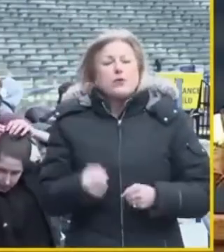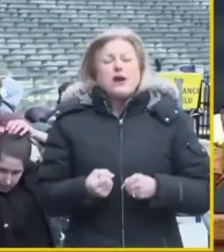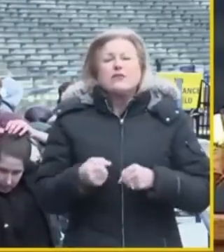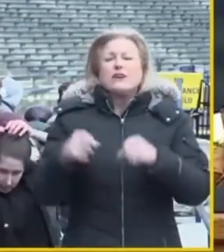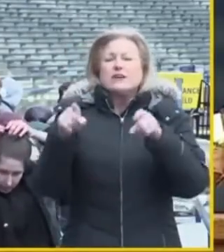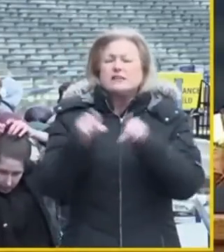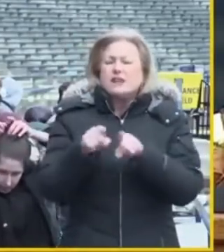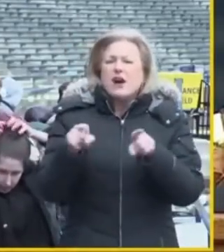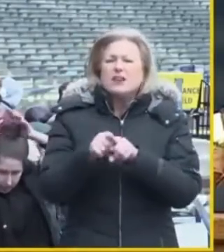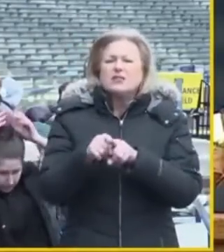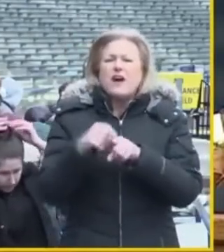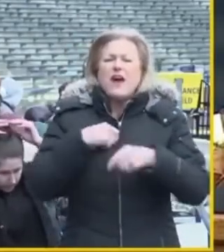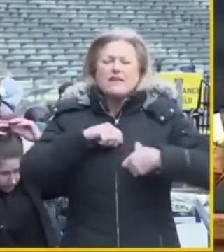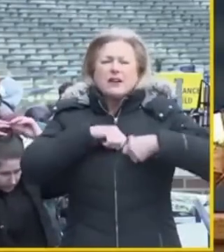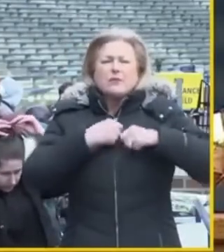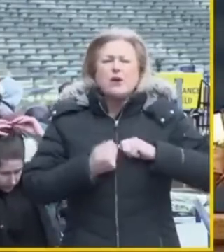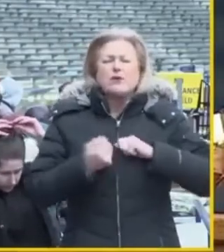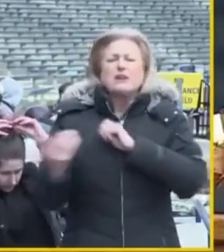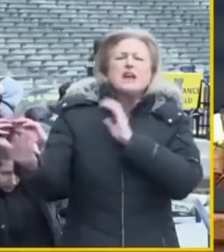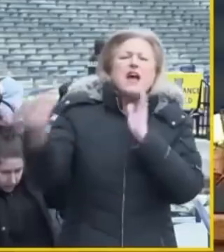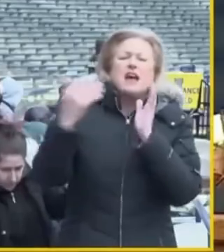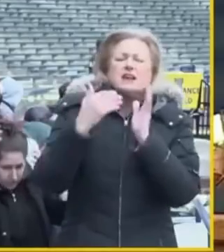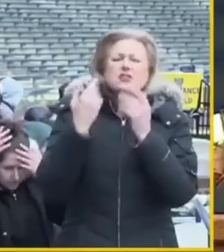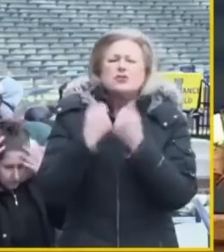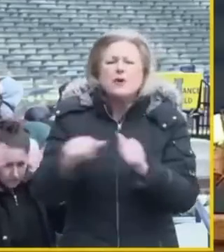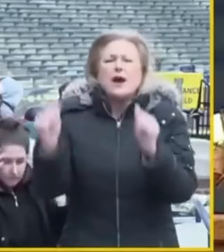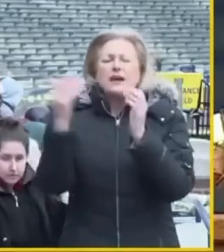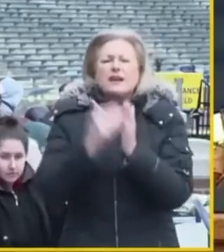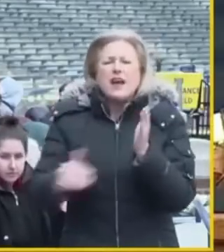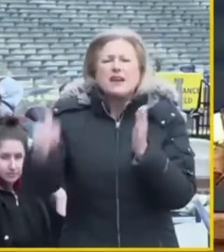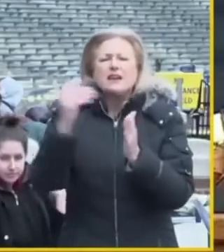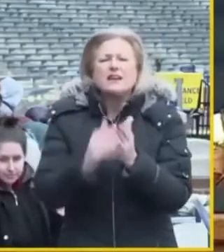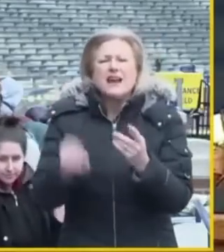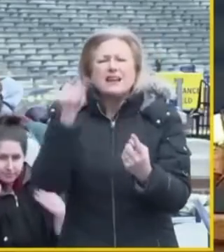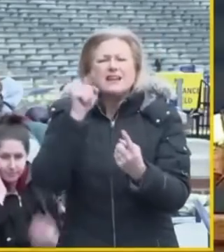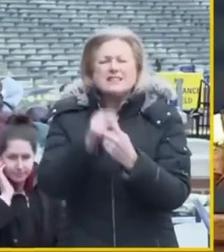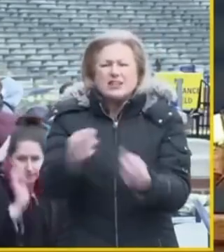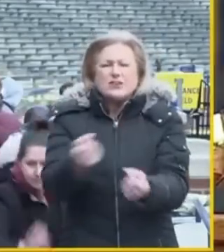and trying again and again at love until maybe you can get it right.